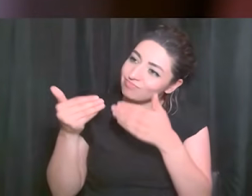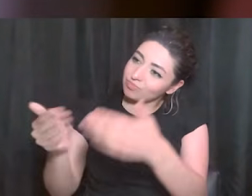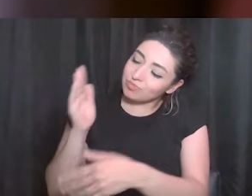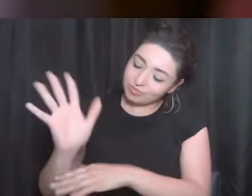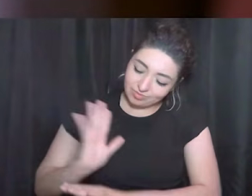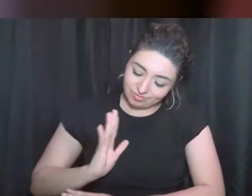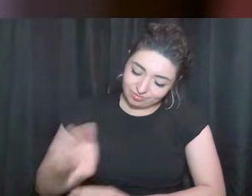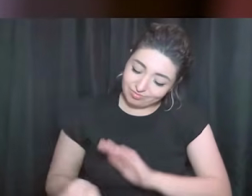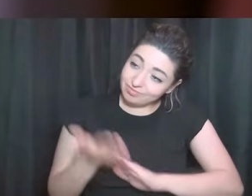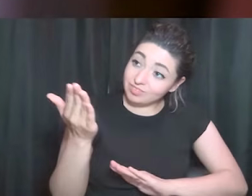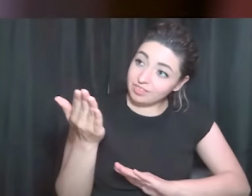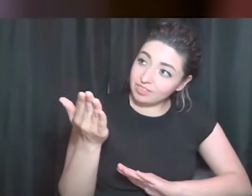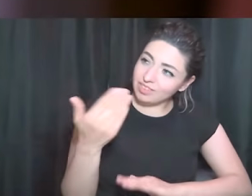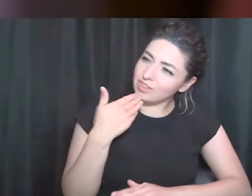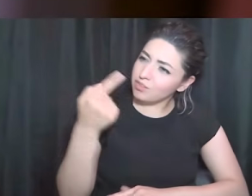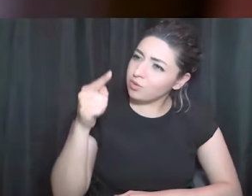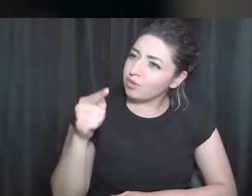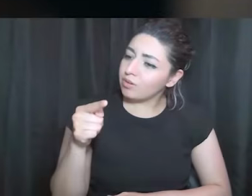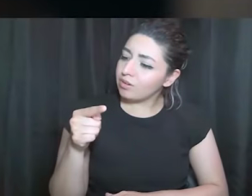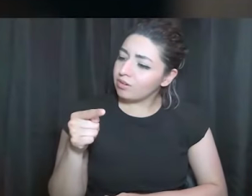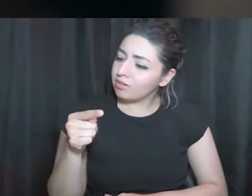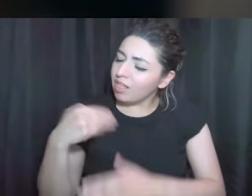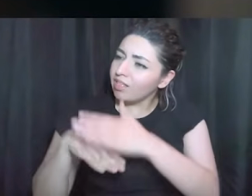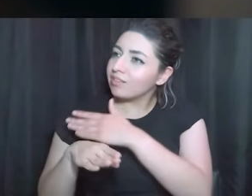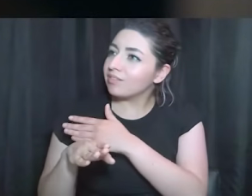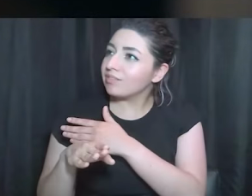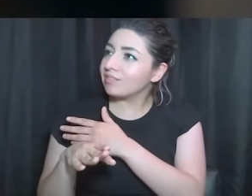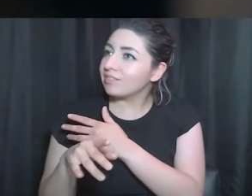I'll let you get back to your evening. Thank you for letting me in.